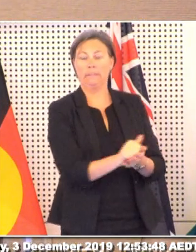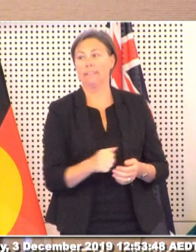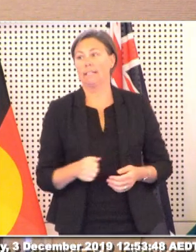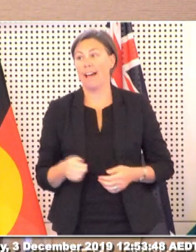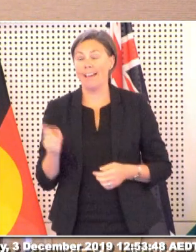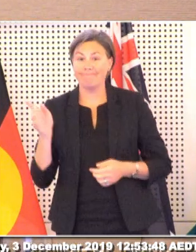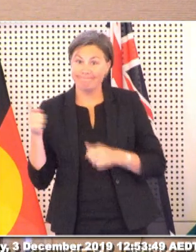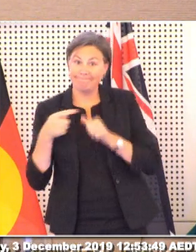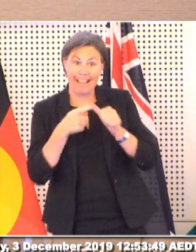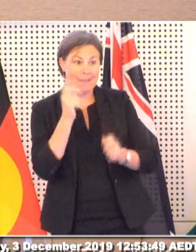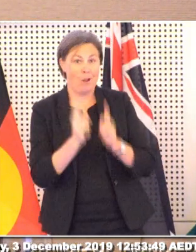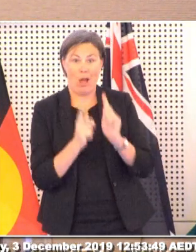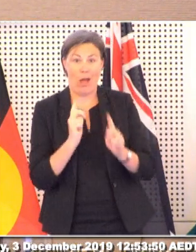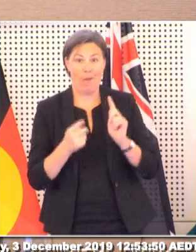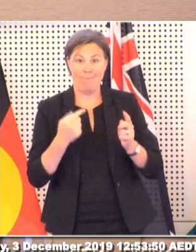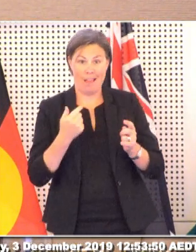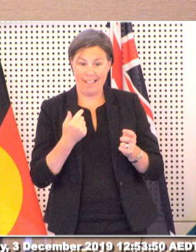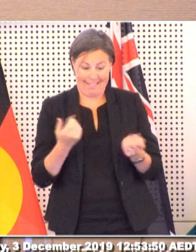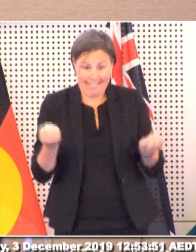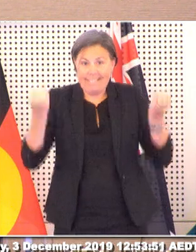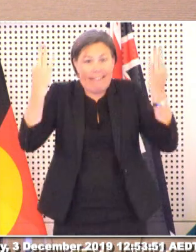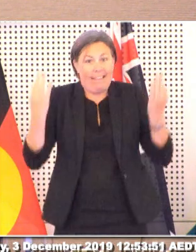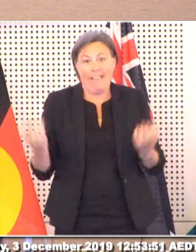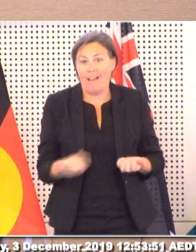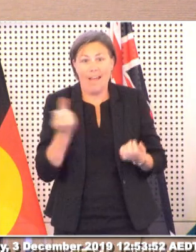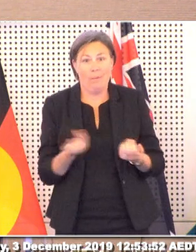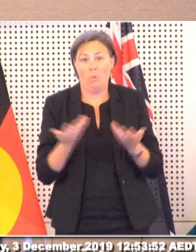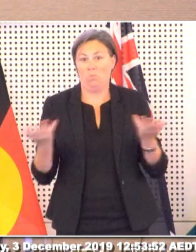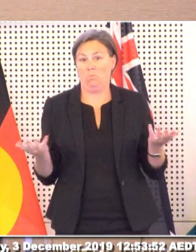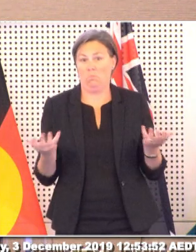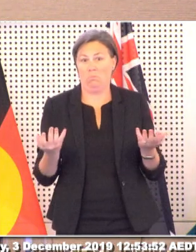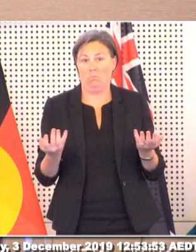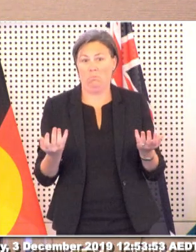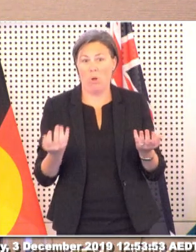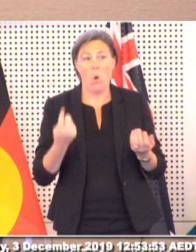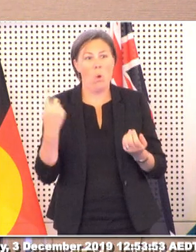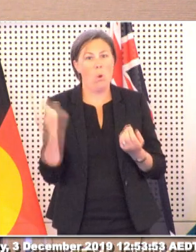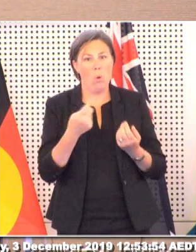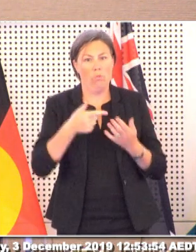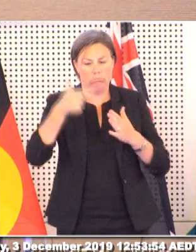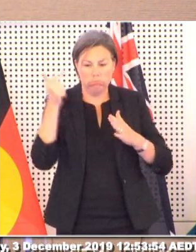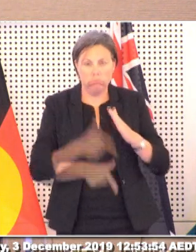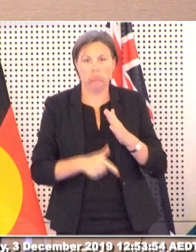So there are very limited choices and options, particularly for people with complex presentations. Yes. Thank you.